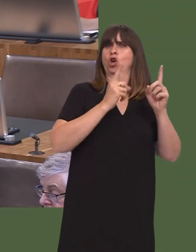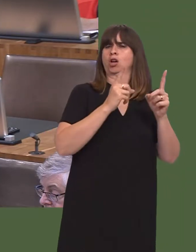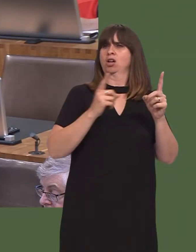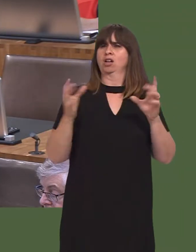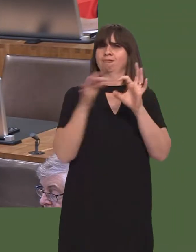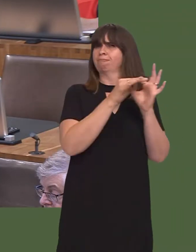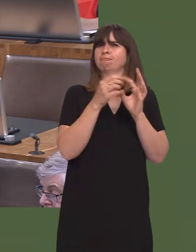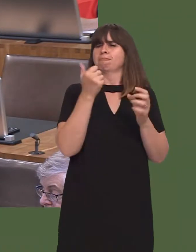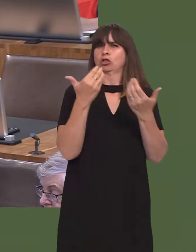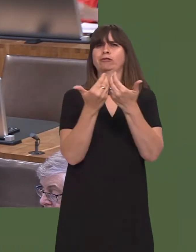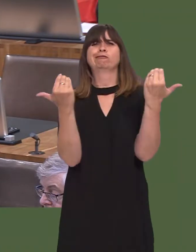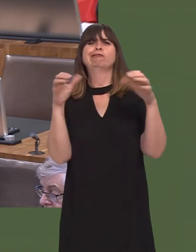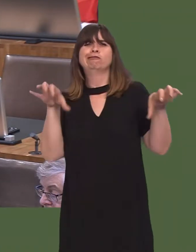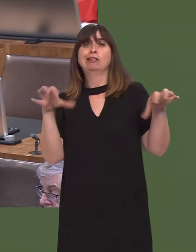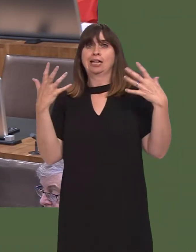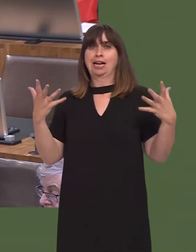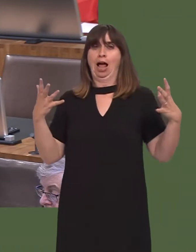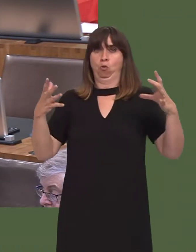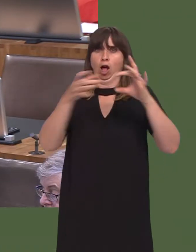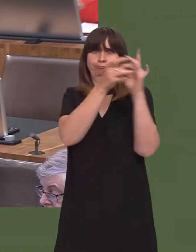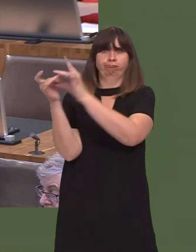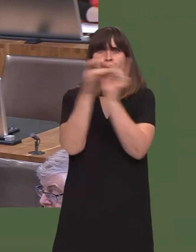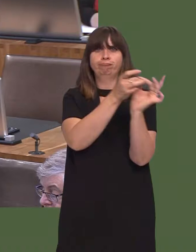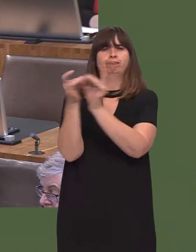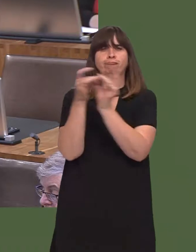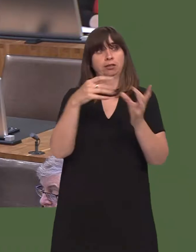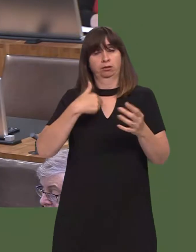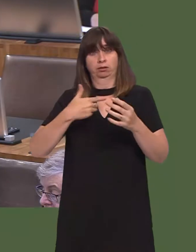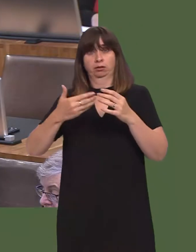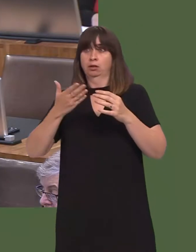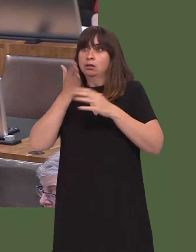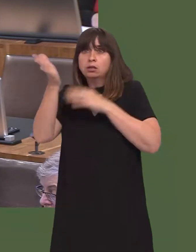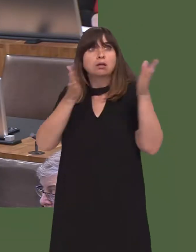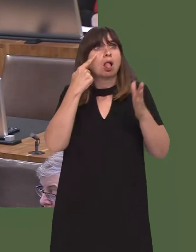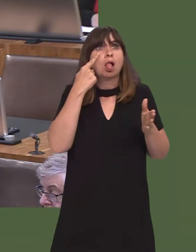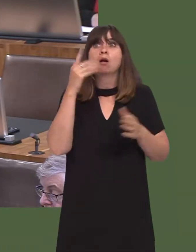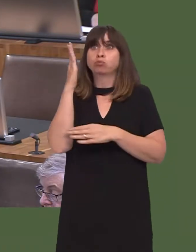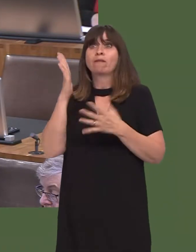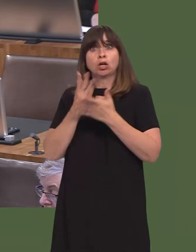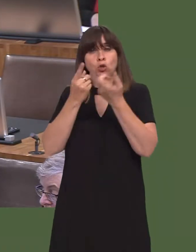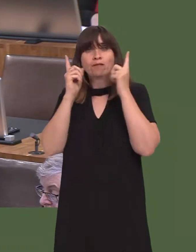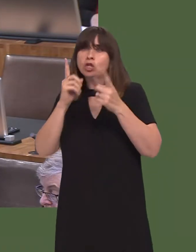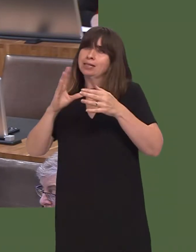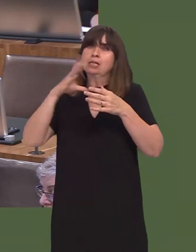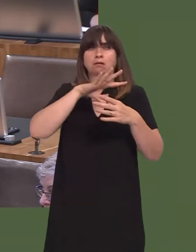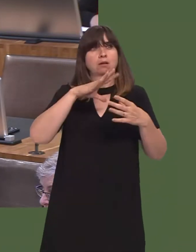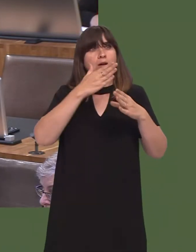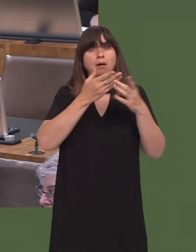to work with businesses in the way that they do now. Iíve certainly worked with universities and gone to universities where they are working very closely with business, and where they